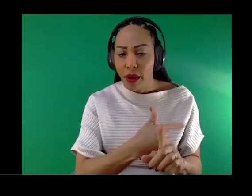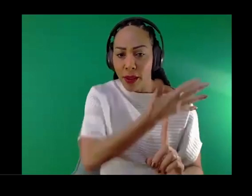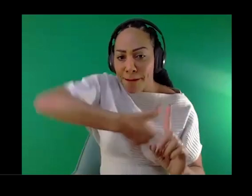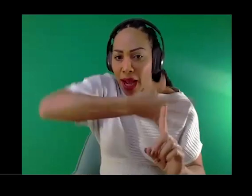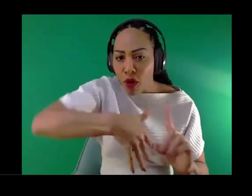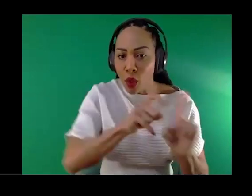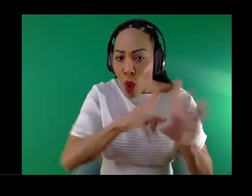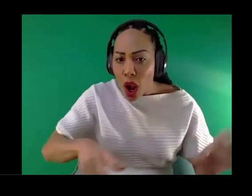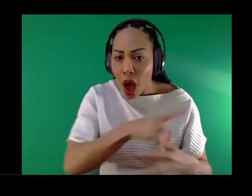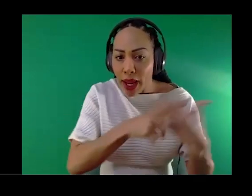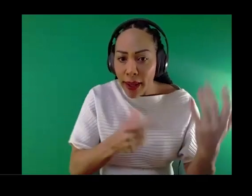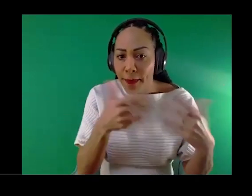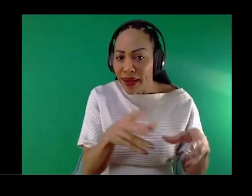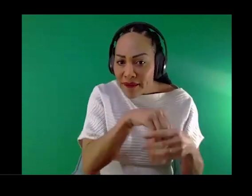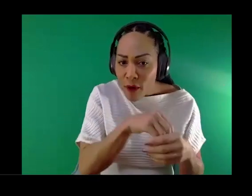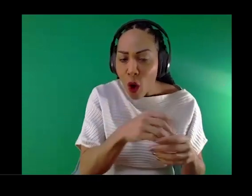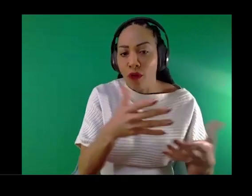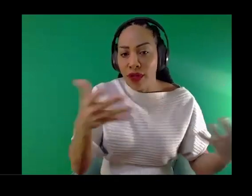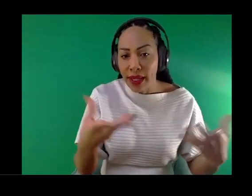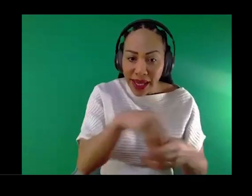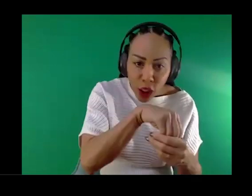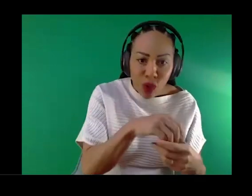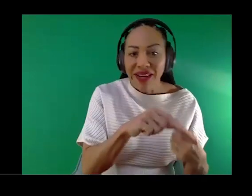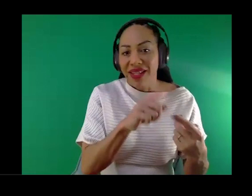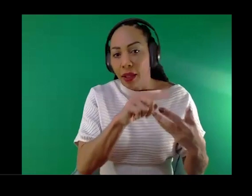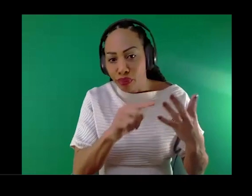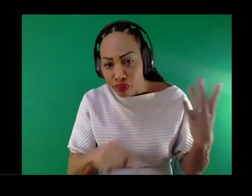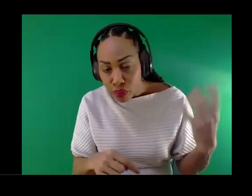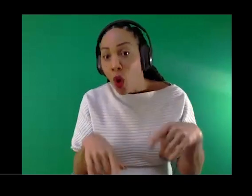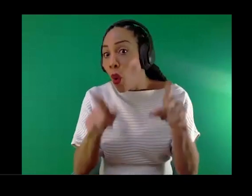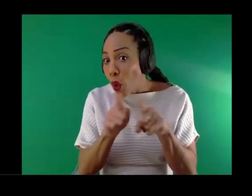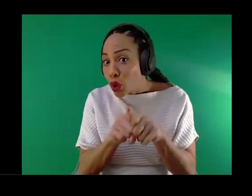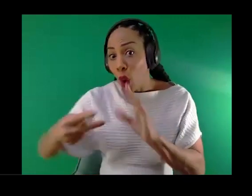to identify the track record commitment of the host organisation in supporting inclusive or